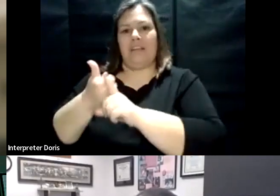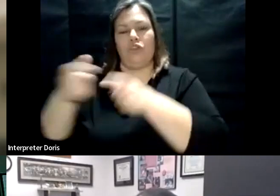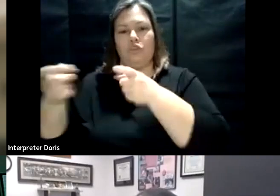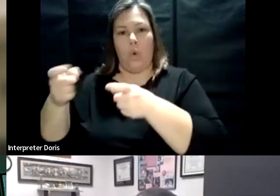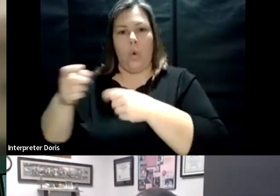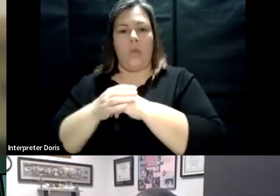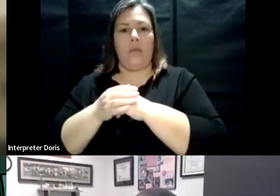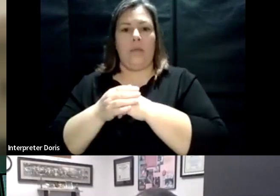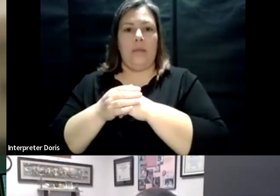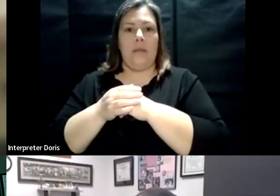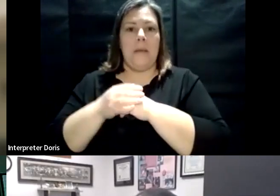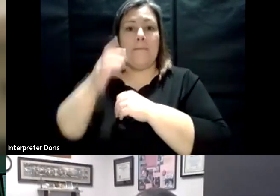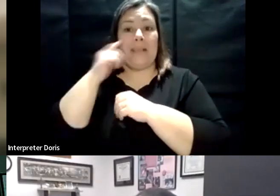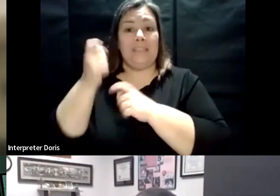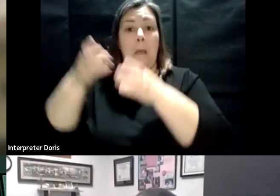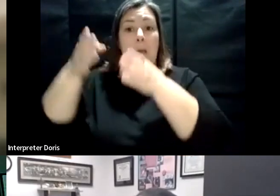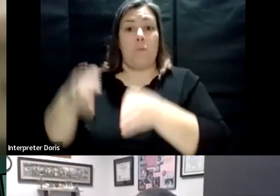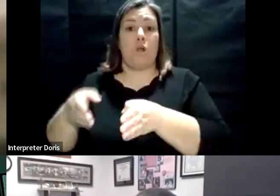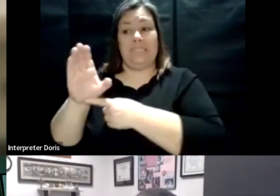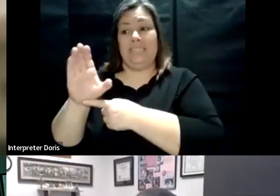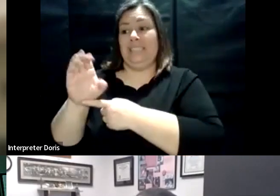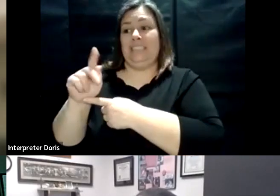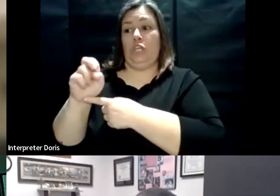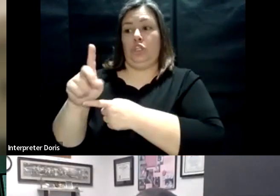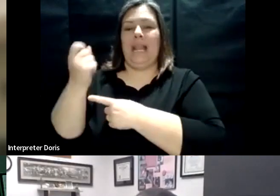I believe you know, just from observations of the work group, just Centers For Independent Living we were really only ones that were pushing, pushing consumer control. We were really the only ones that were pushing, pushing consumer control because person centered is there, as is somewhat different.